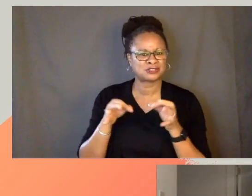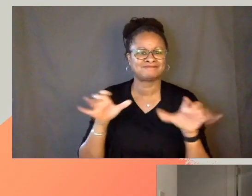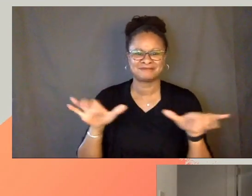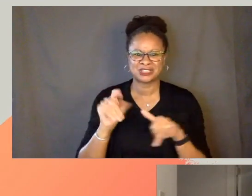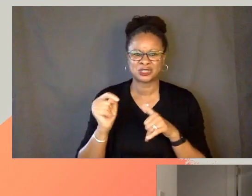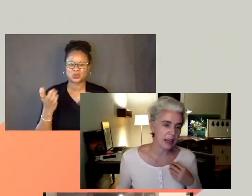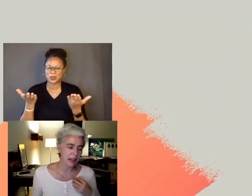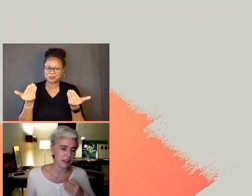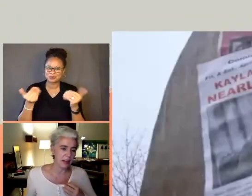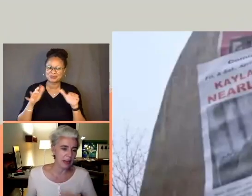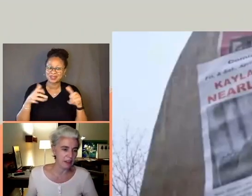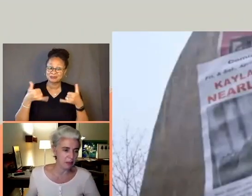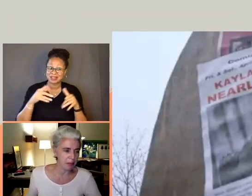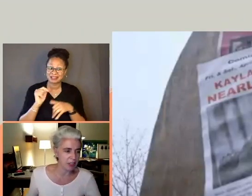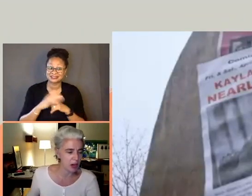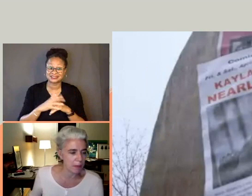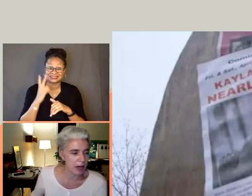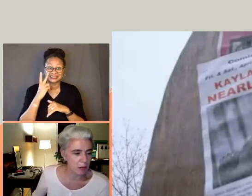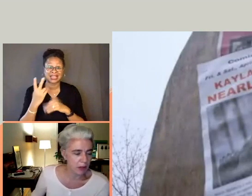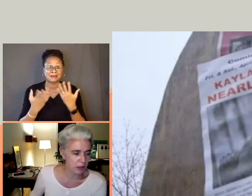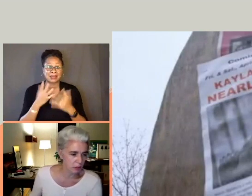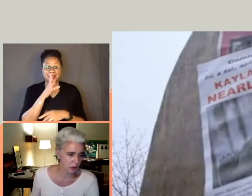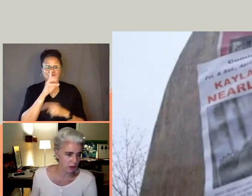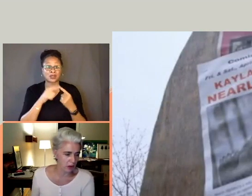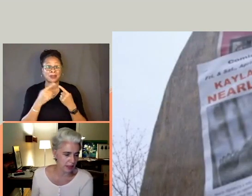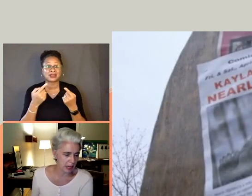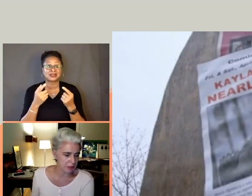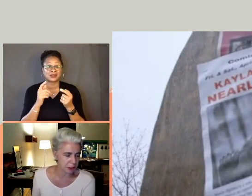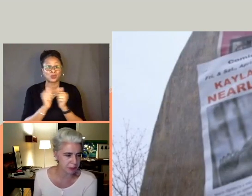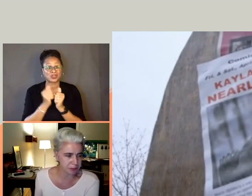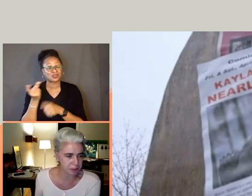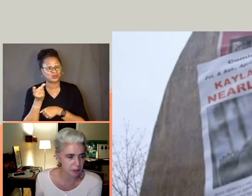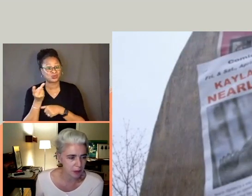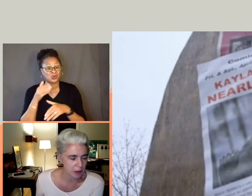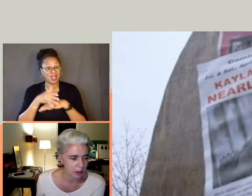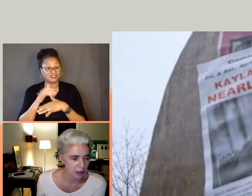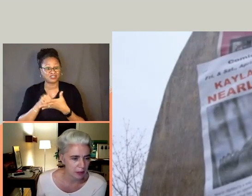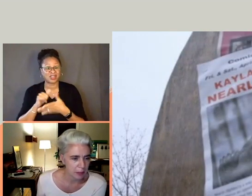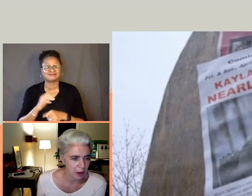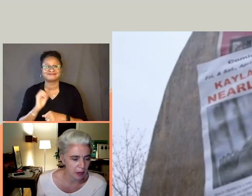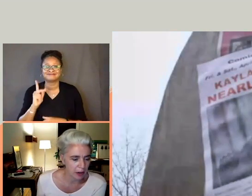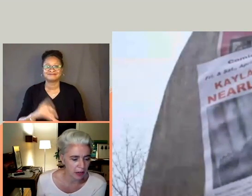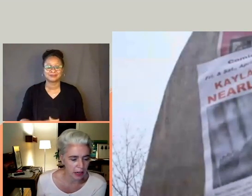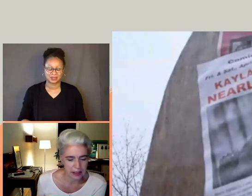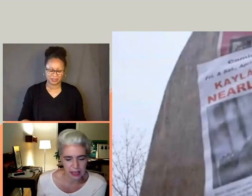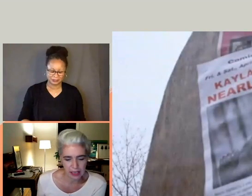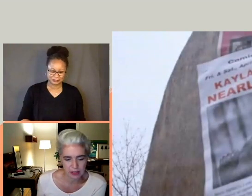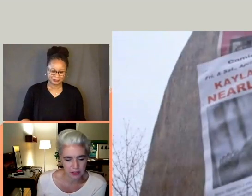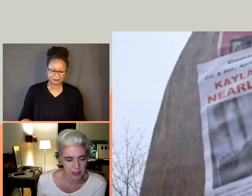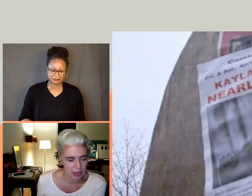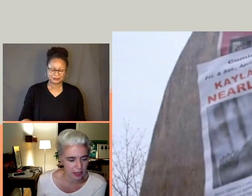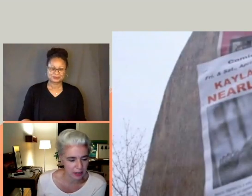Can we play that and then maybe talk about it with you guys after? Sure. That'd be great. OK, thanks, Jose.